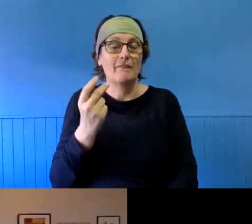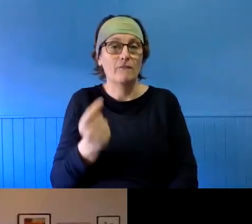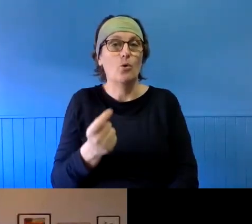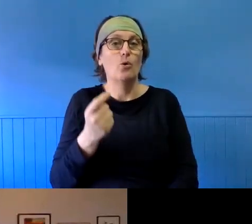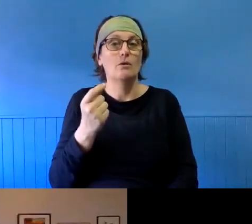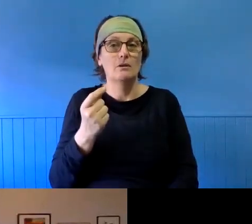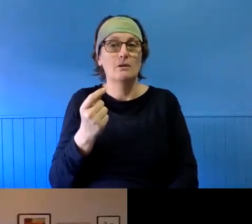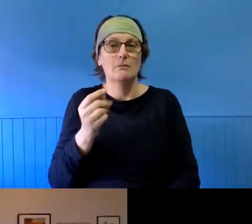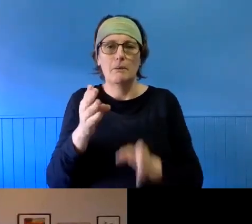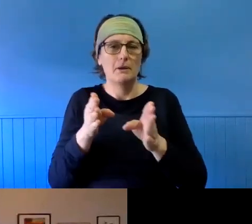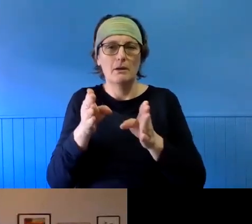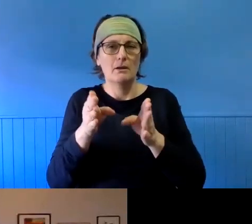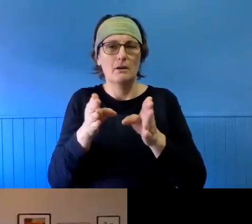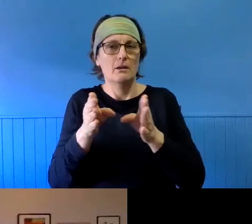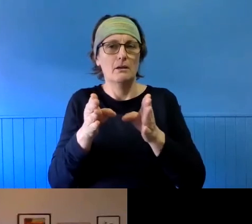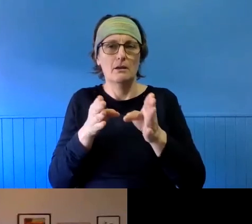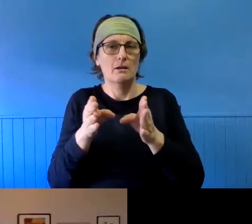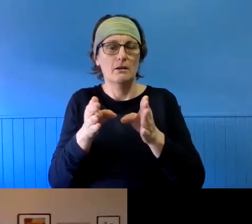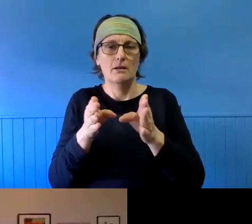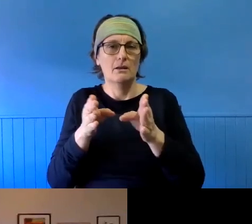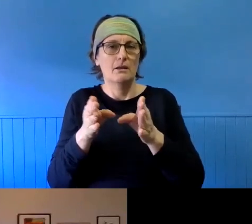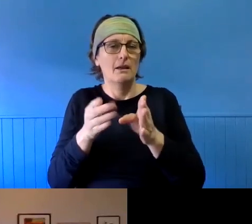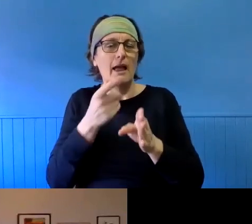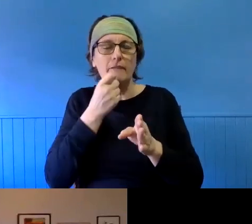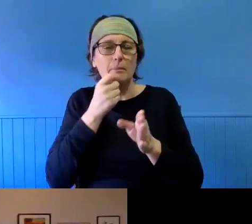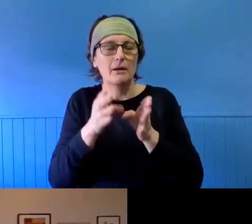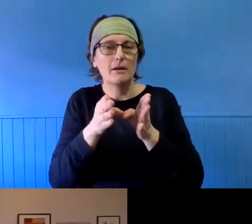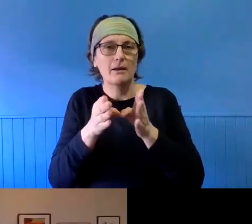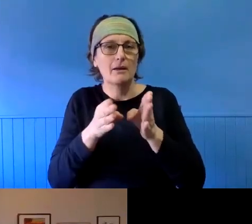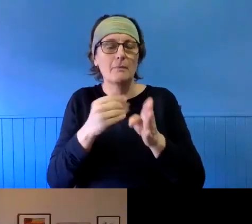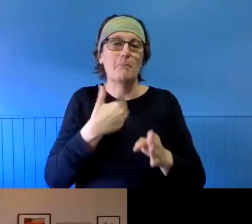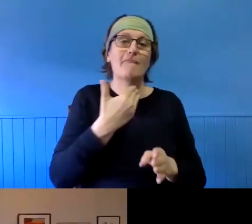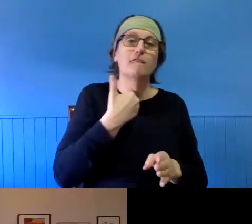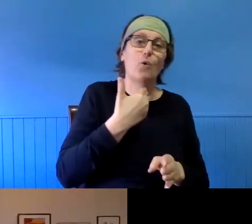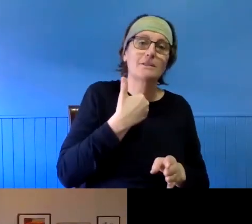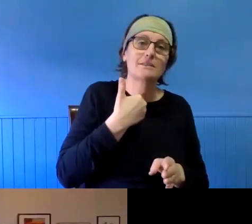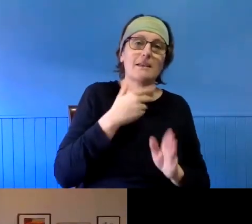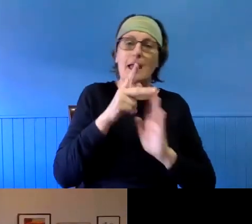.. I'm sure you're hearing my - my voice and my video not lining up.